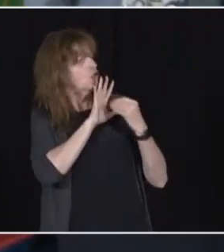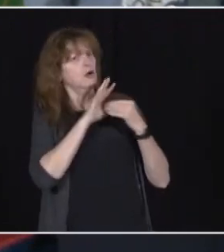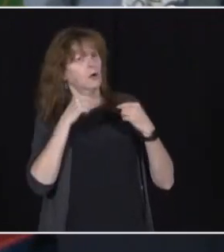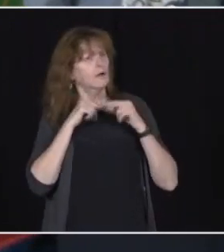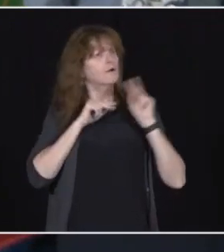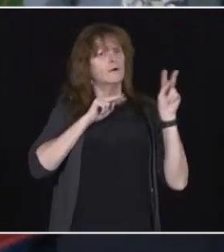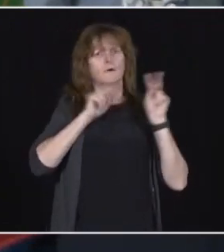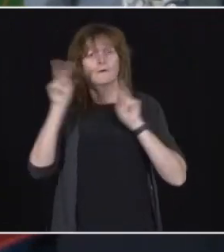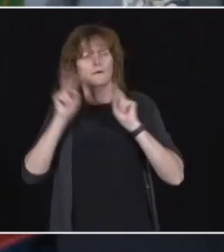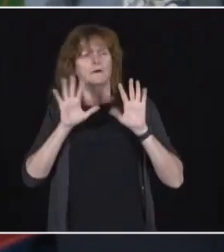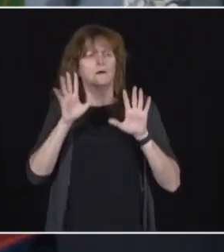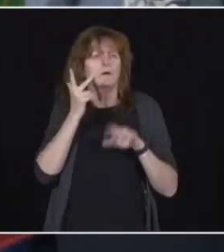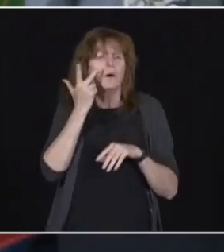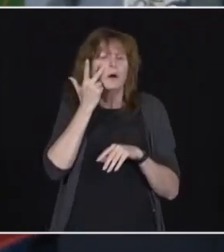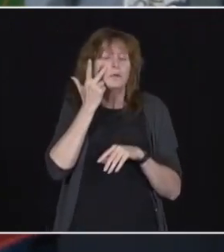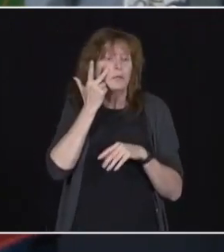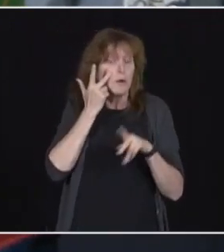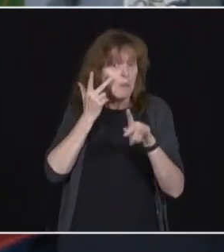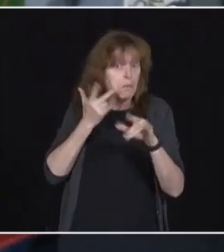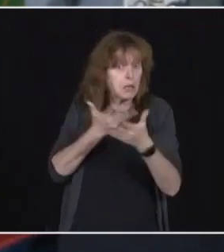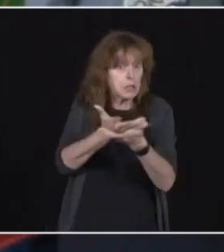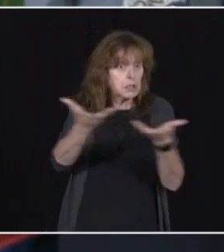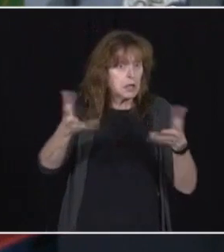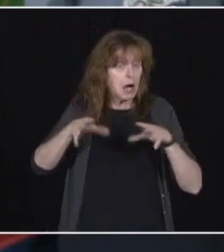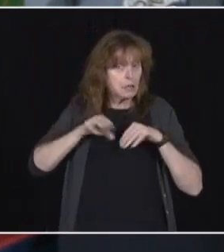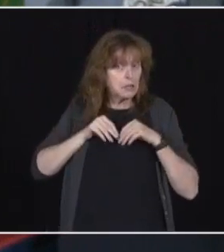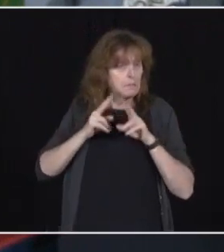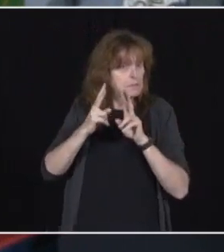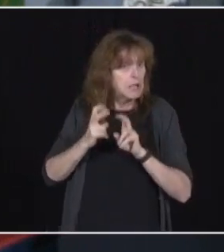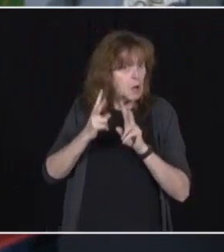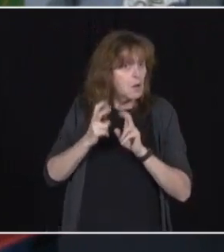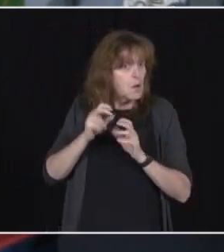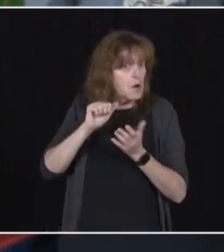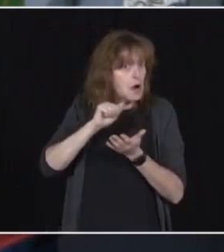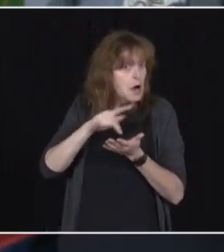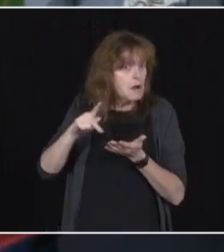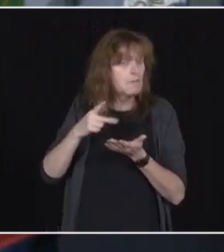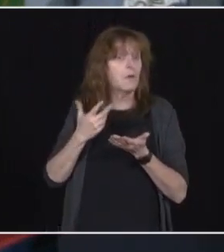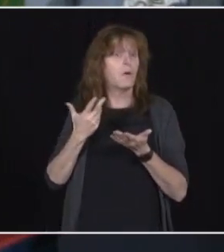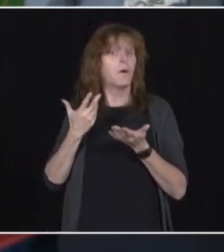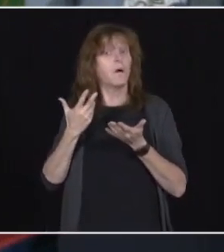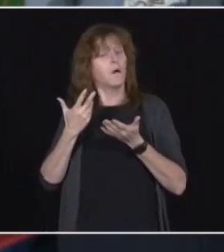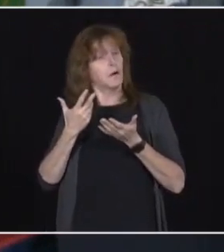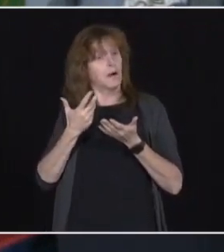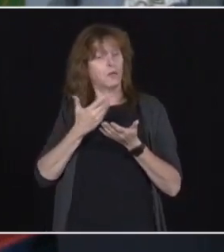These are areas we are perching into and we want to see how it works. We are all learning from each other.